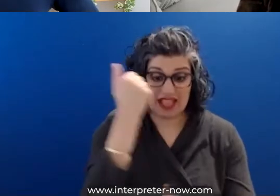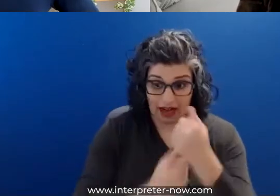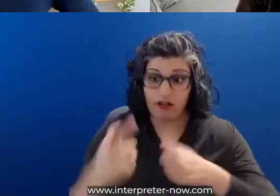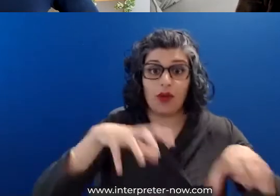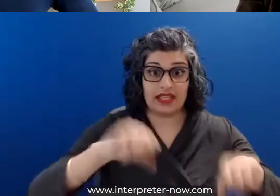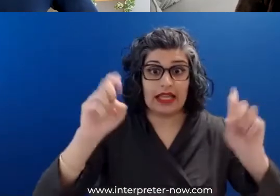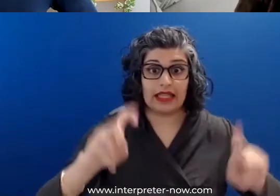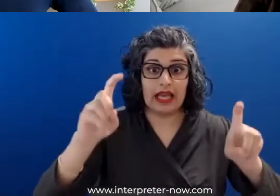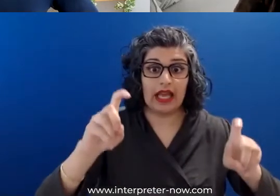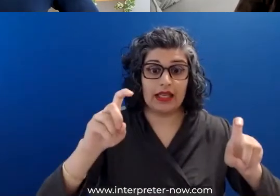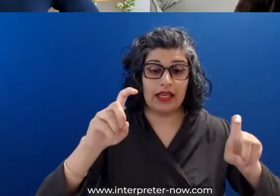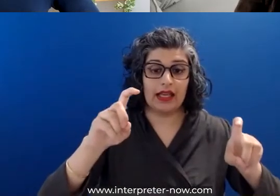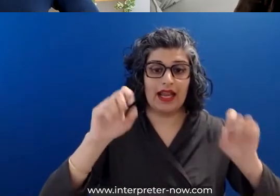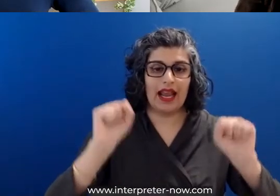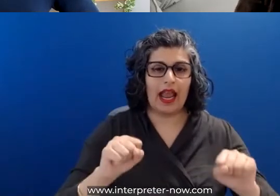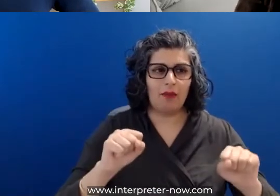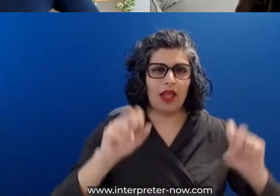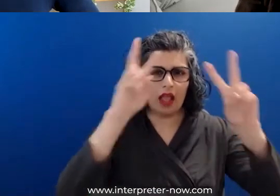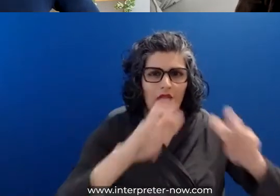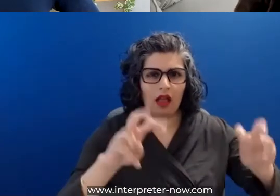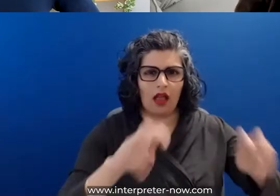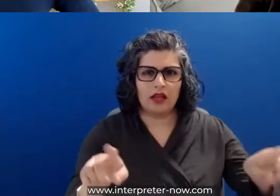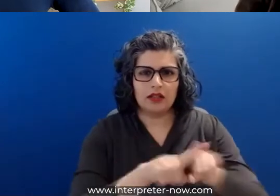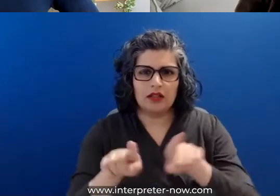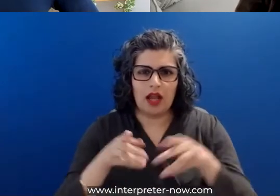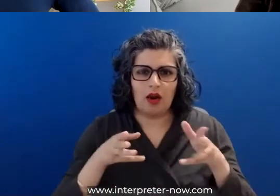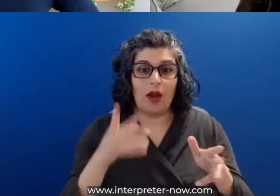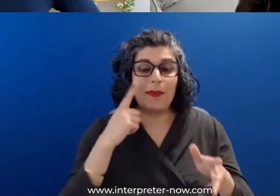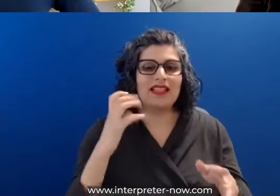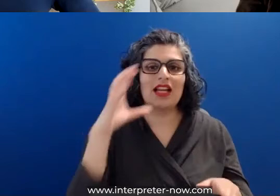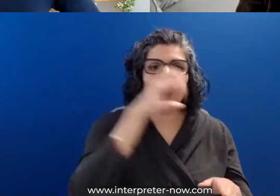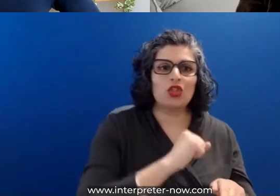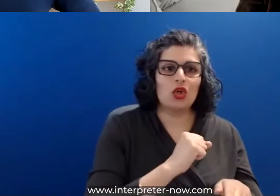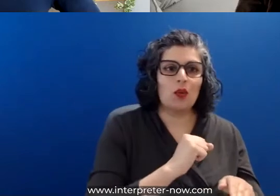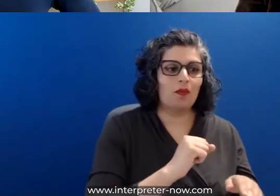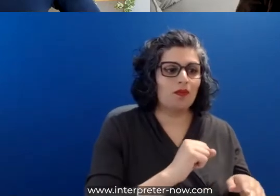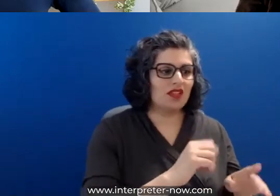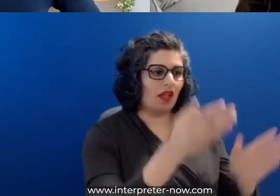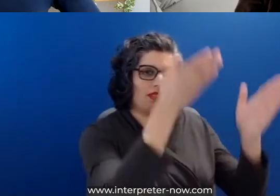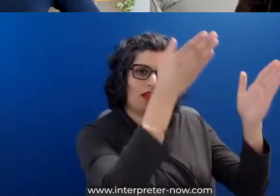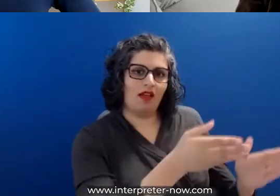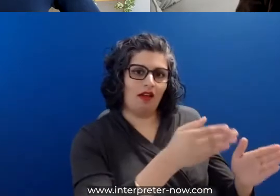can be assessed in the same way. Because it assumes that the default is a cisgender, White,